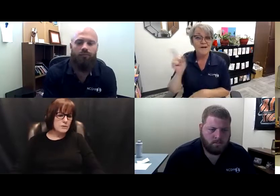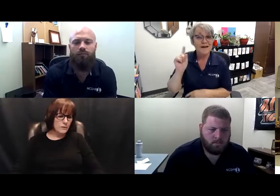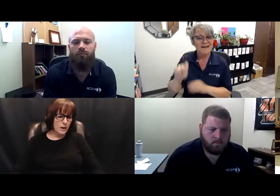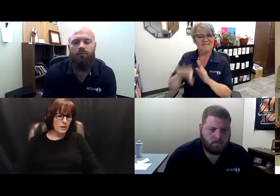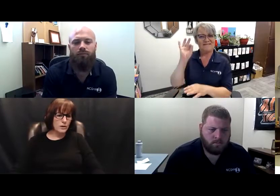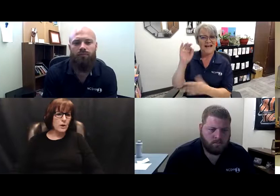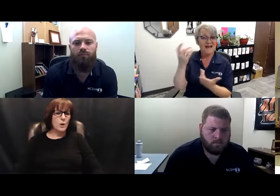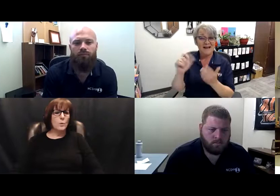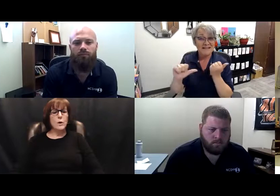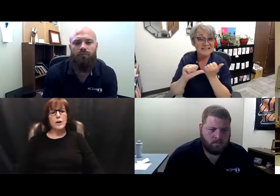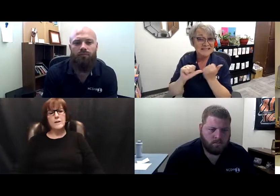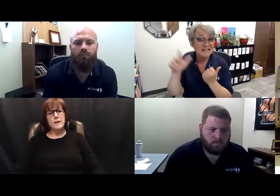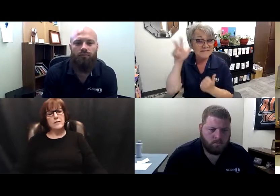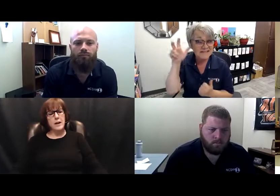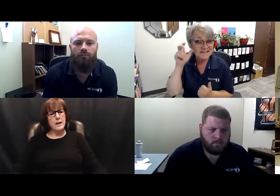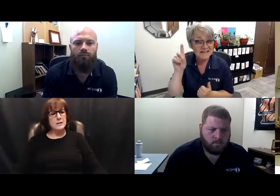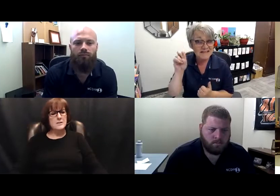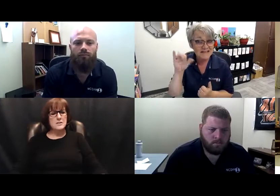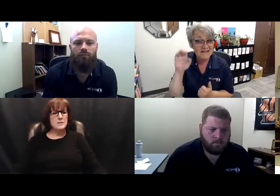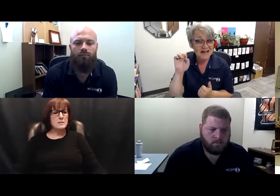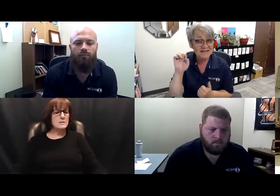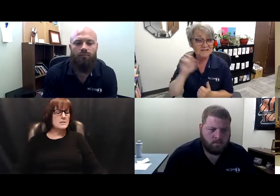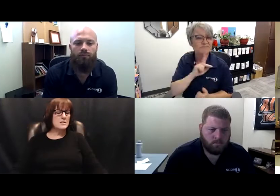provider Where can they find assisted